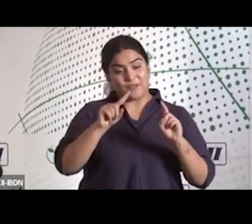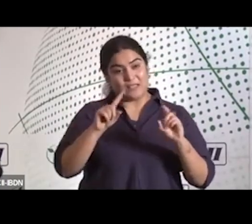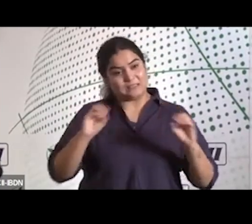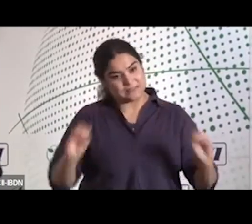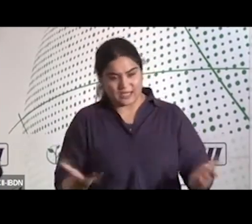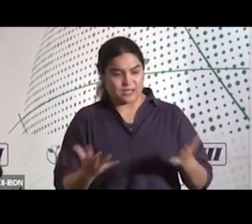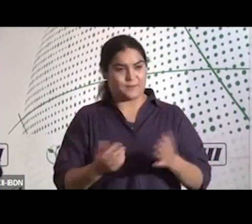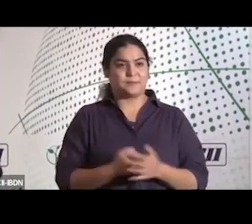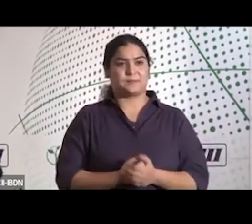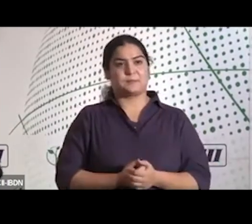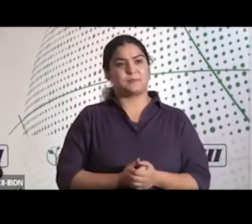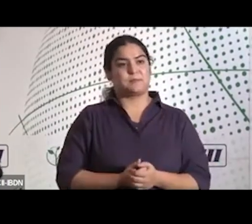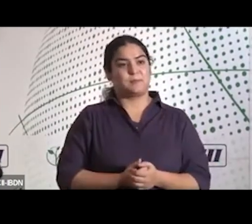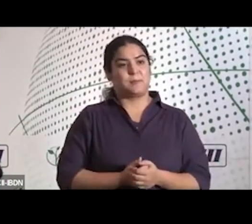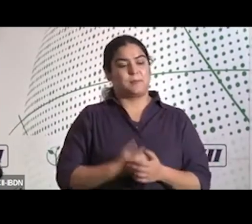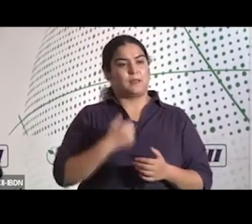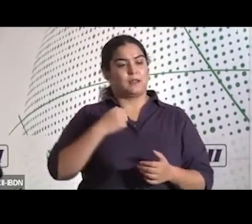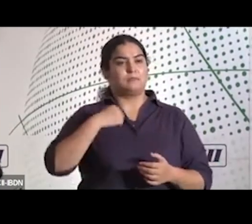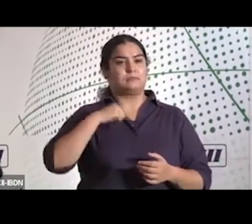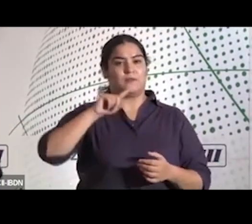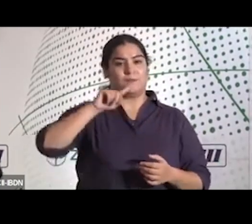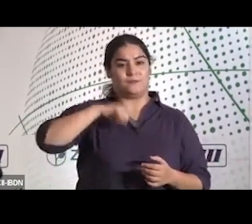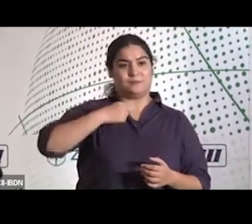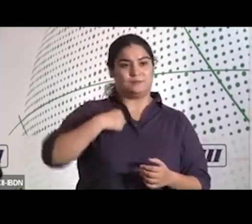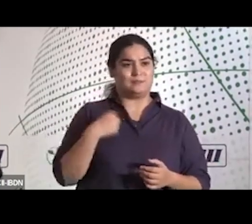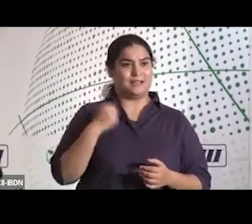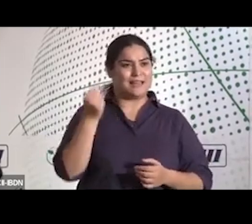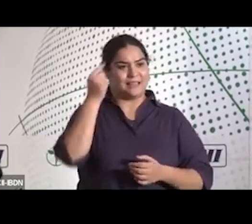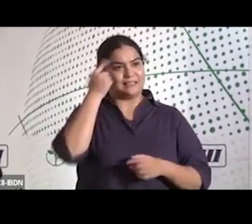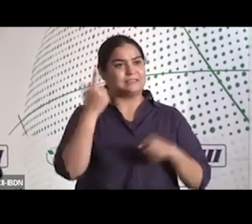So when we think of I'm zooming out a little bit